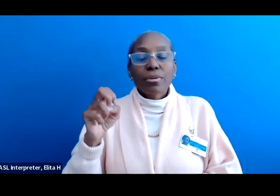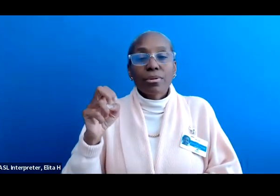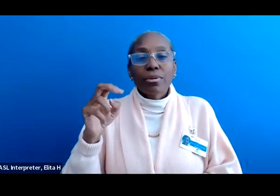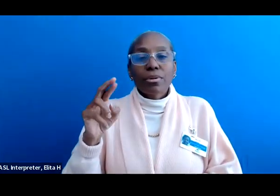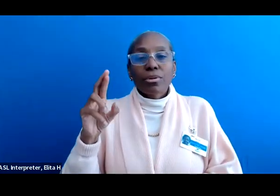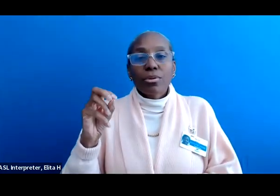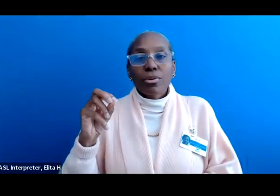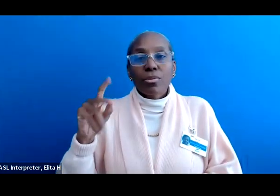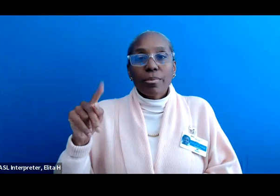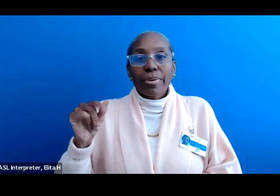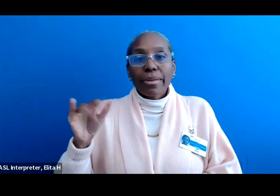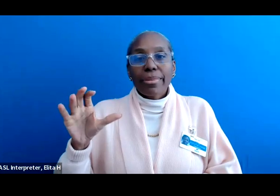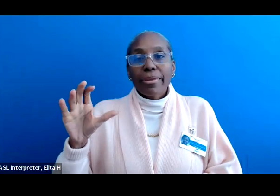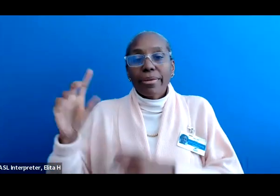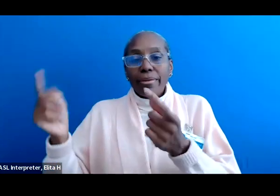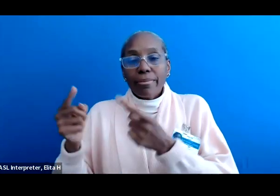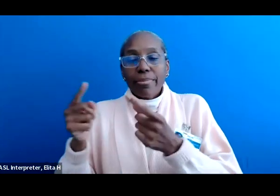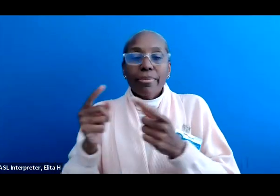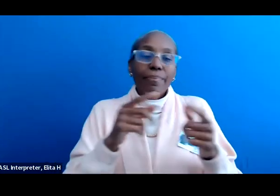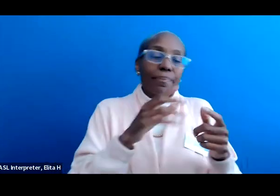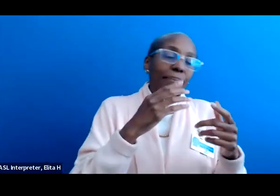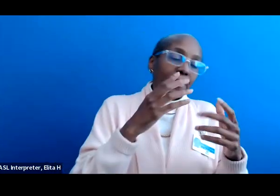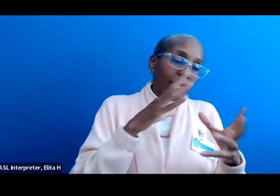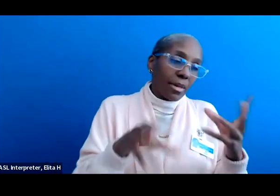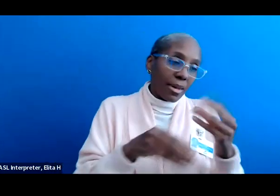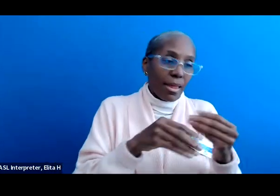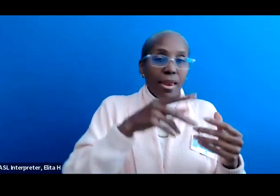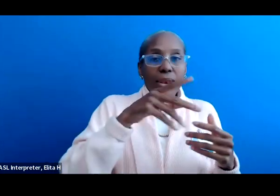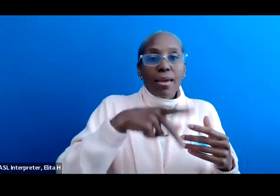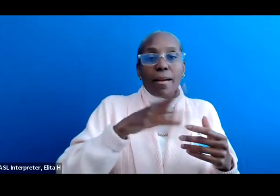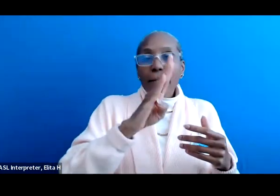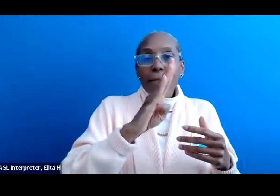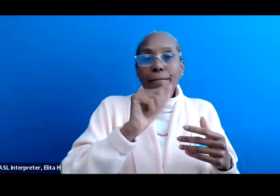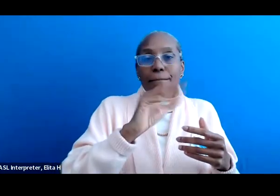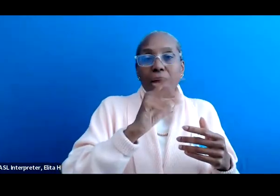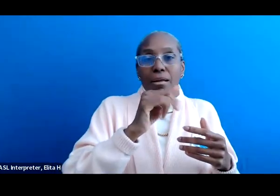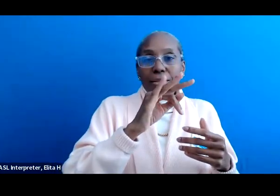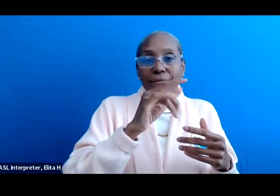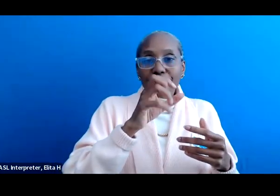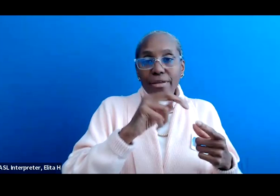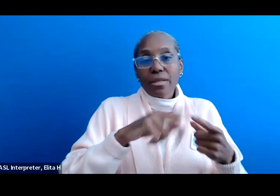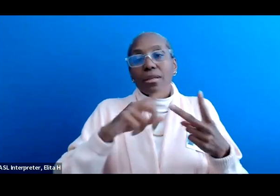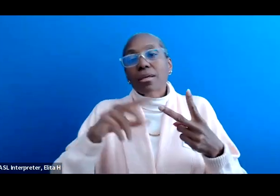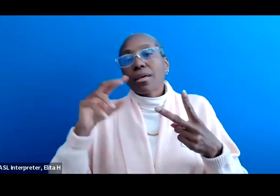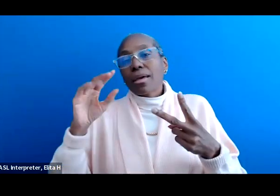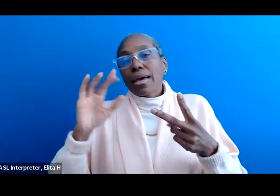combine the baclofen that goes in the pump and medicine for neuropathic pain in that pump.